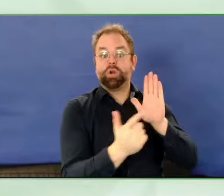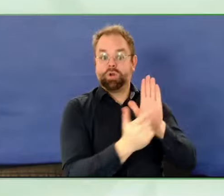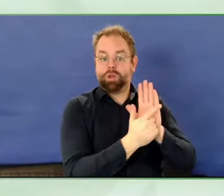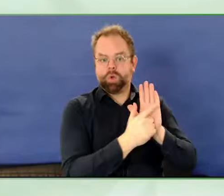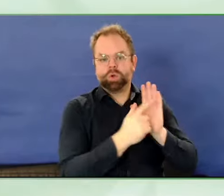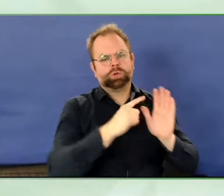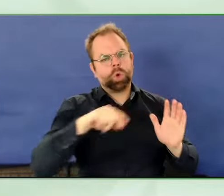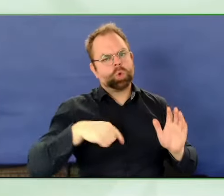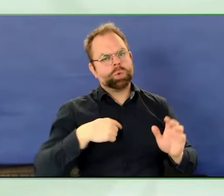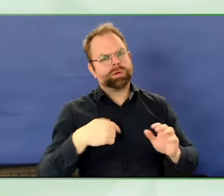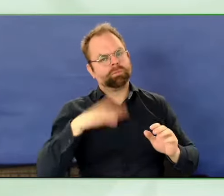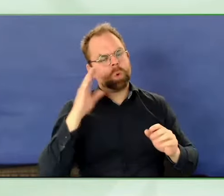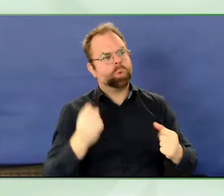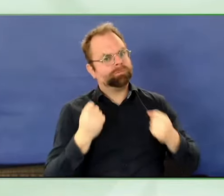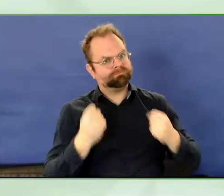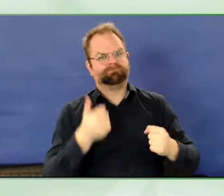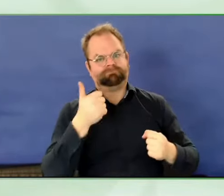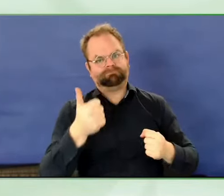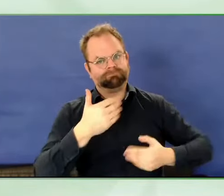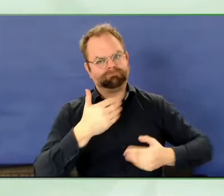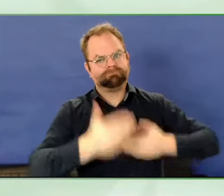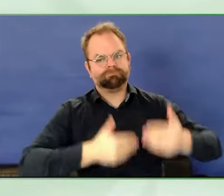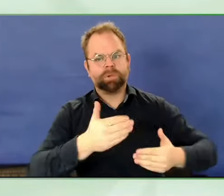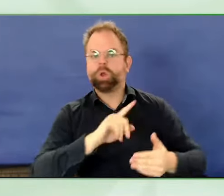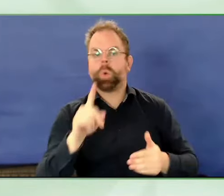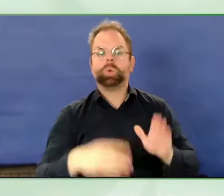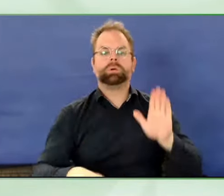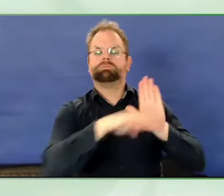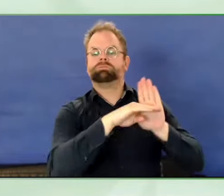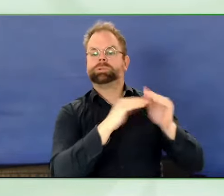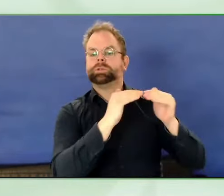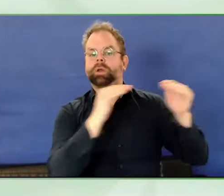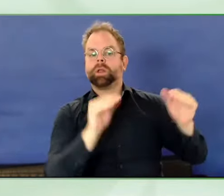is, you hope that somebody takes up the standard.